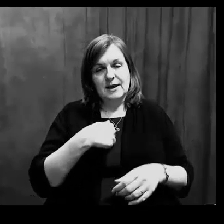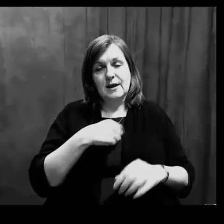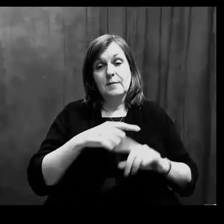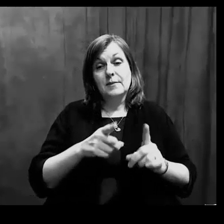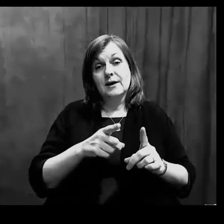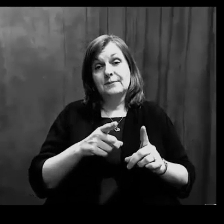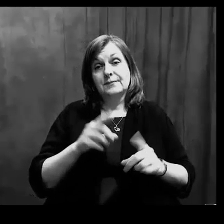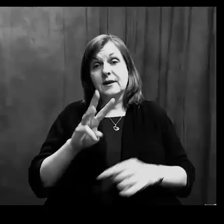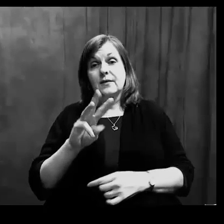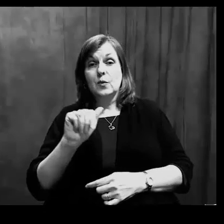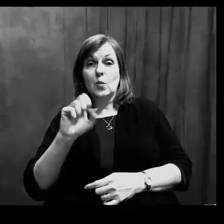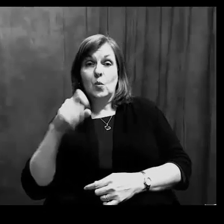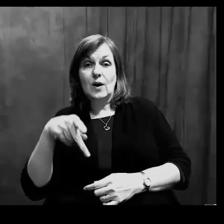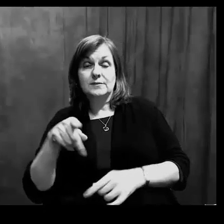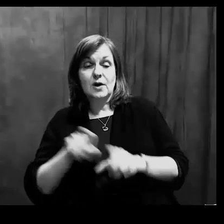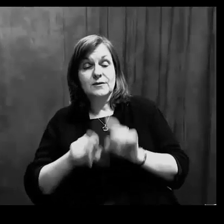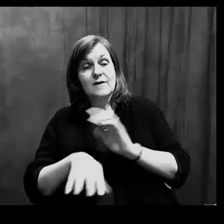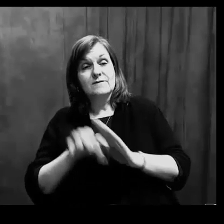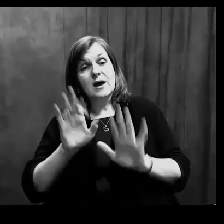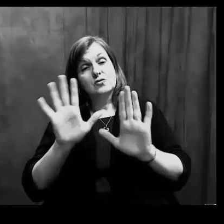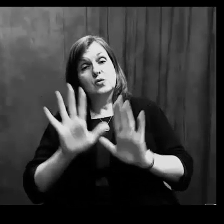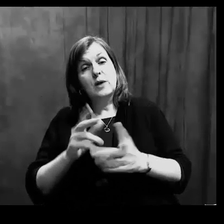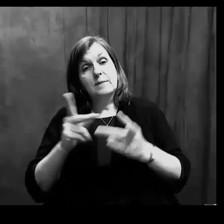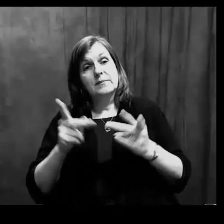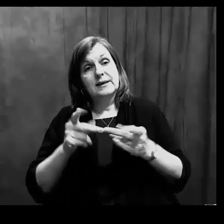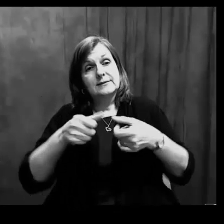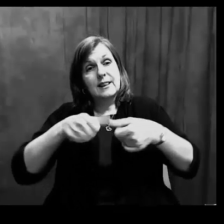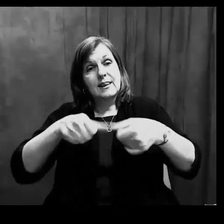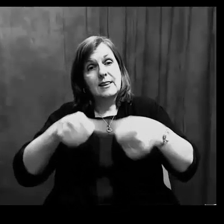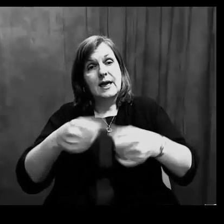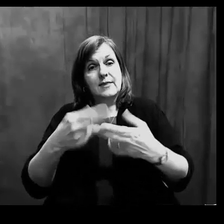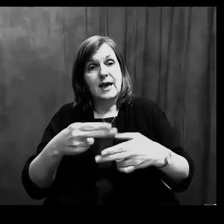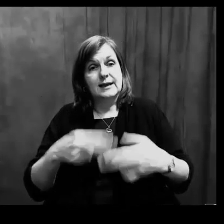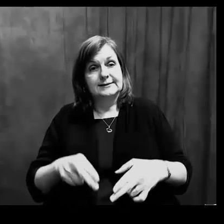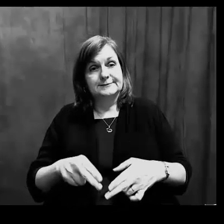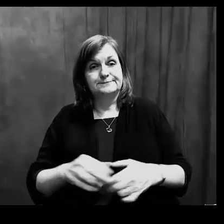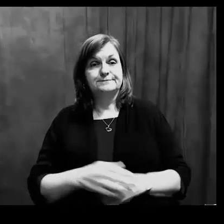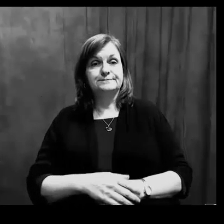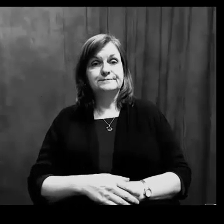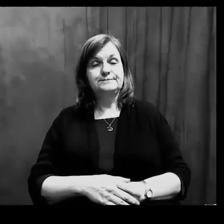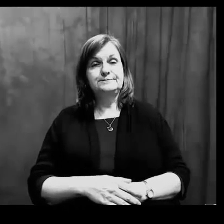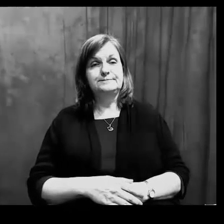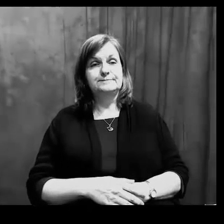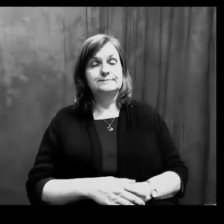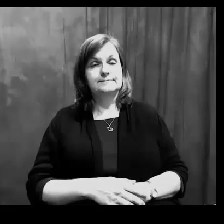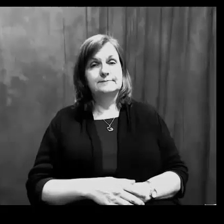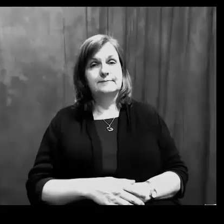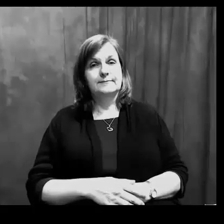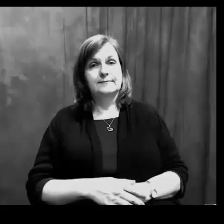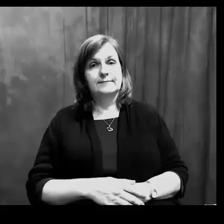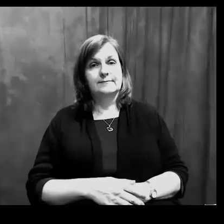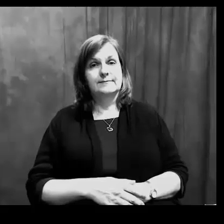in the meantime the wasp has found a terrific place to lay it eggs